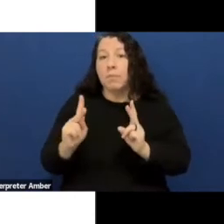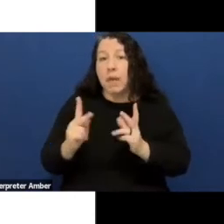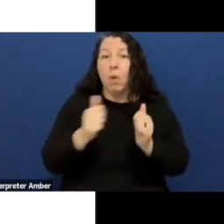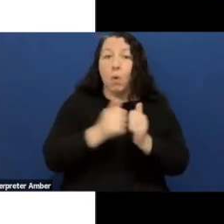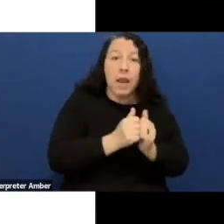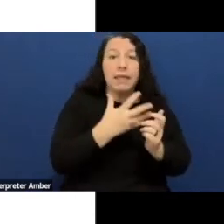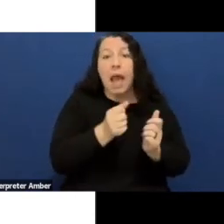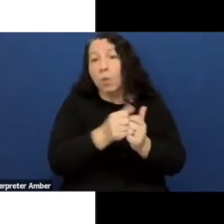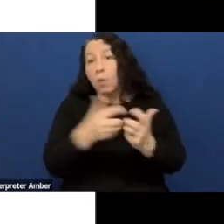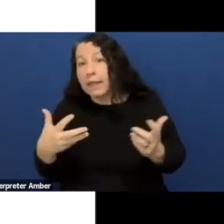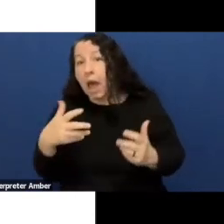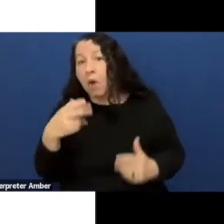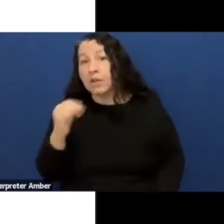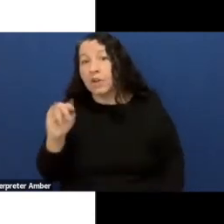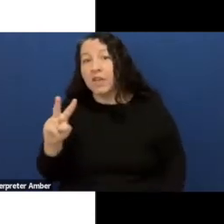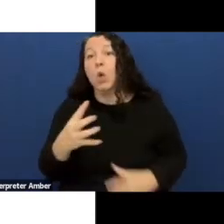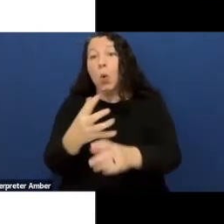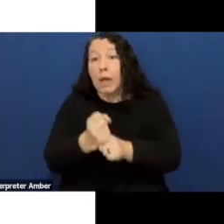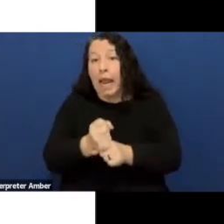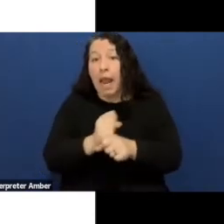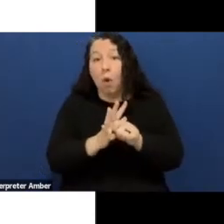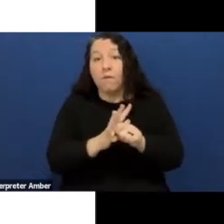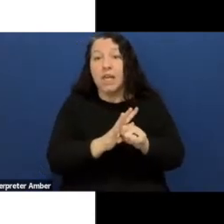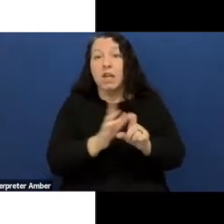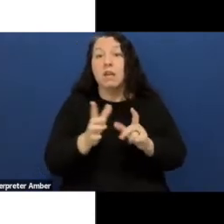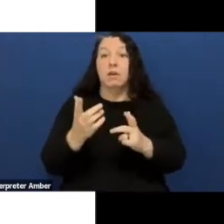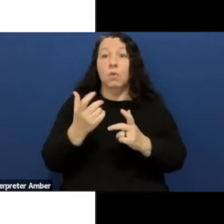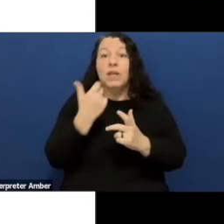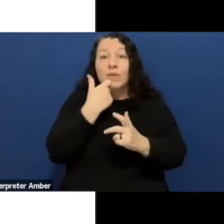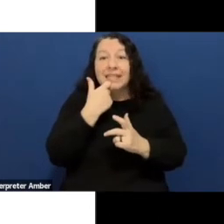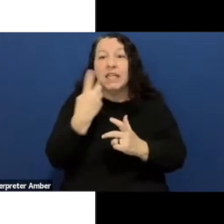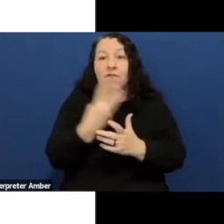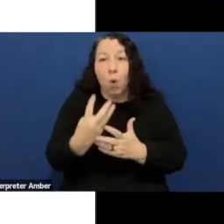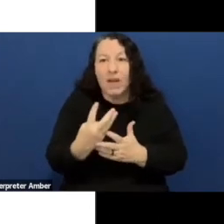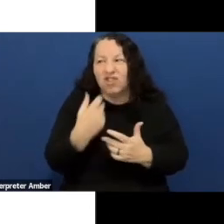zoom questionnaires, and then an at home blood draw. And so this is enrolling people with